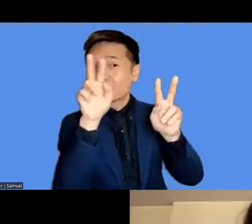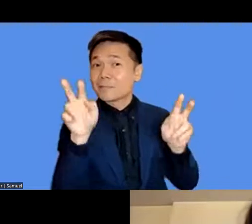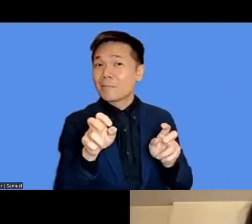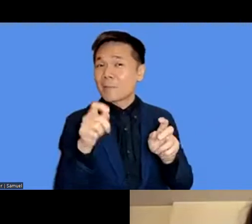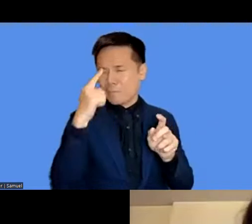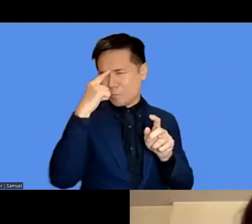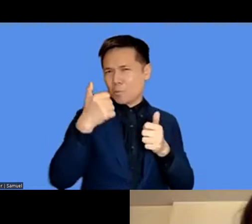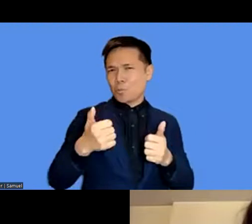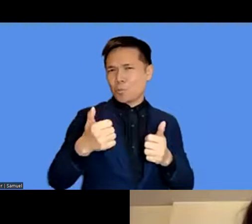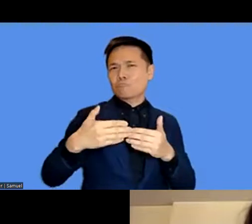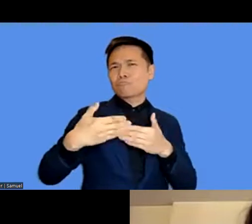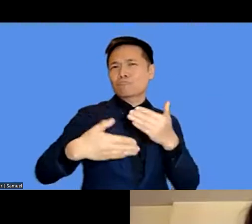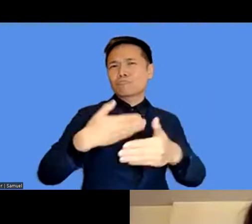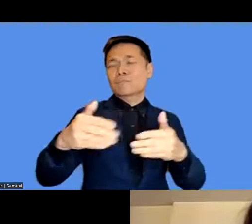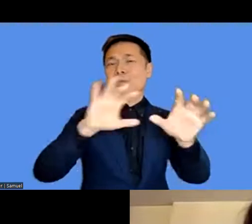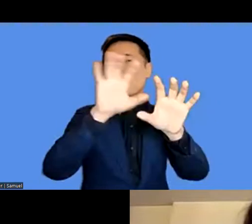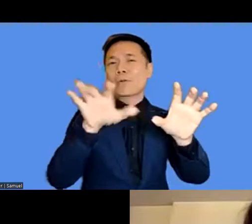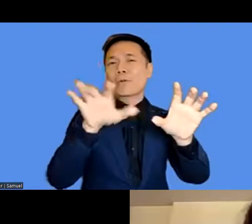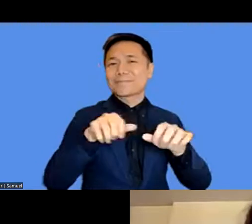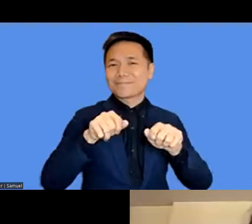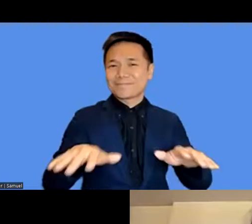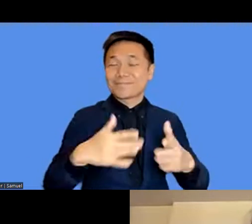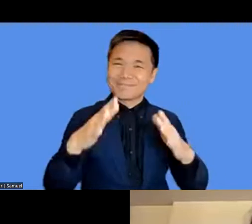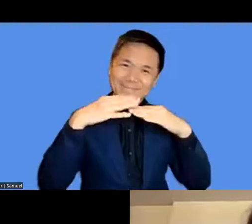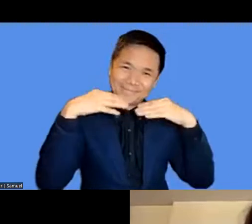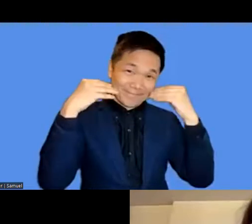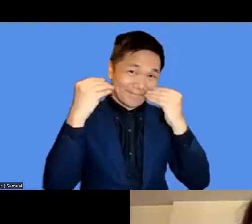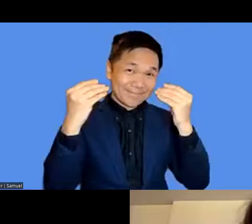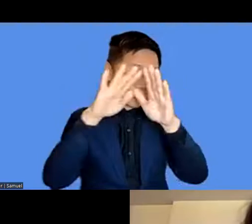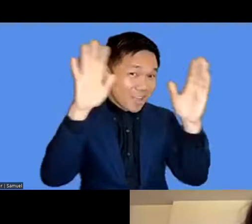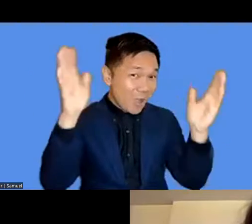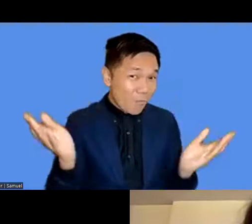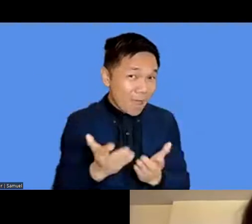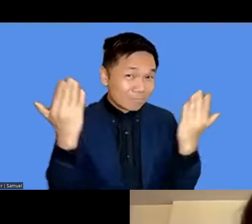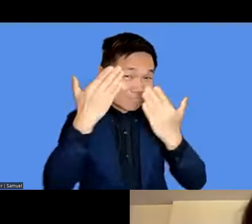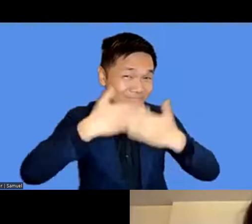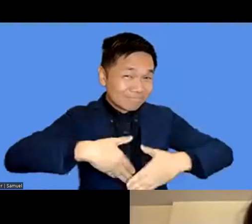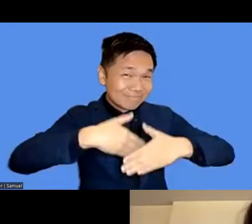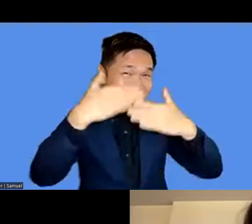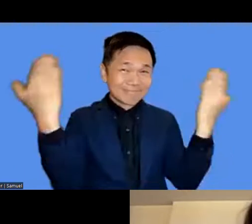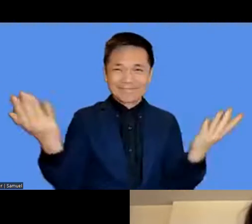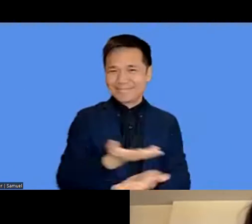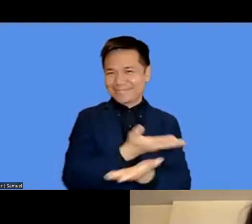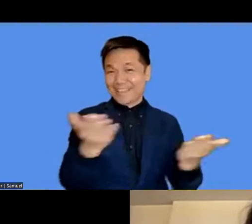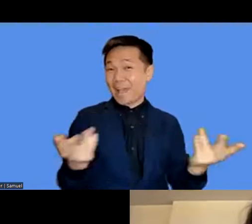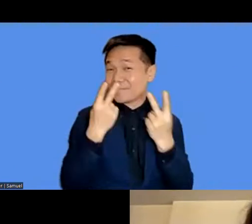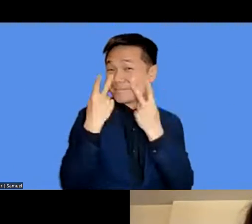I hope you all have a wonderful day, evening, afternoon, wherever you are, and hope to see you soon on another webinar.